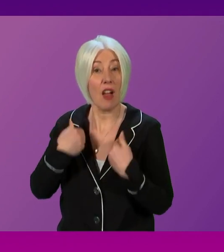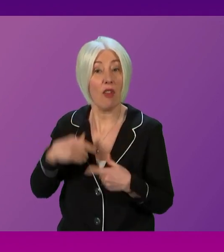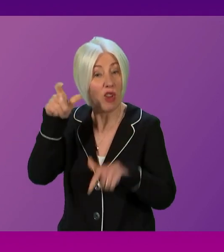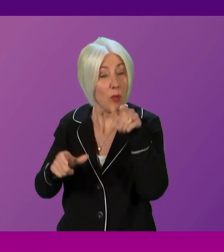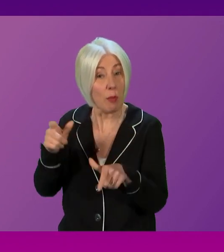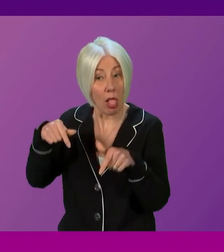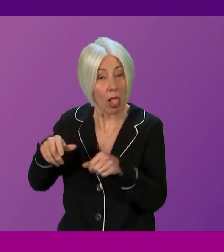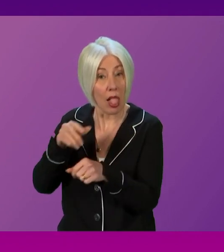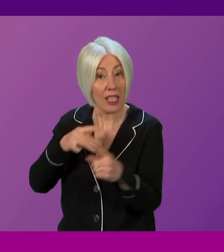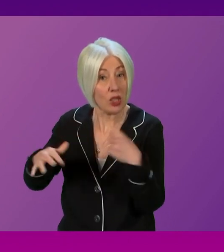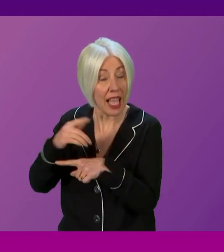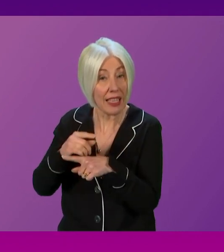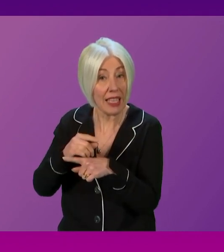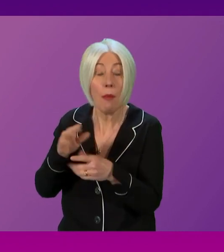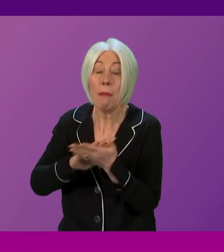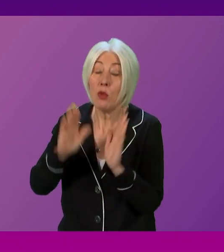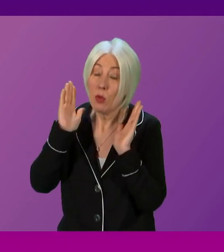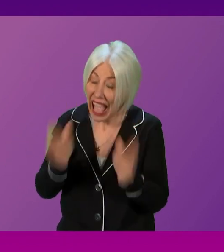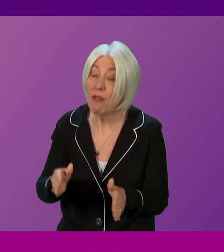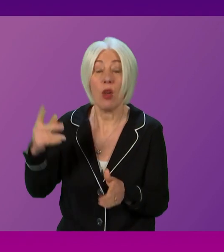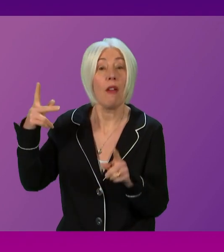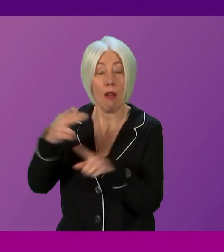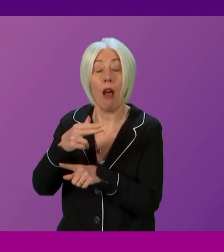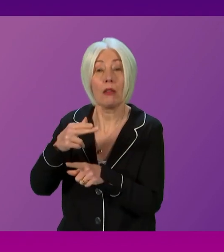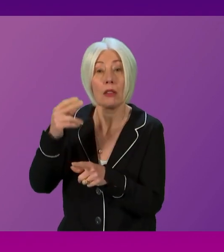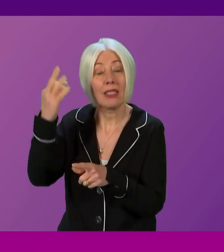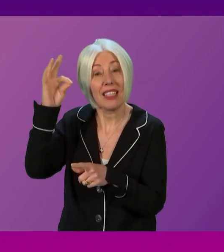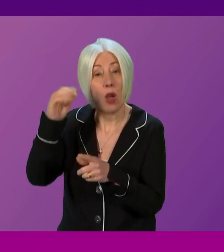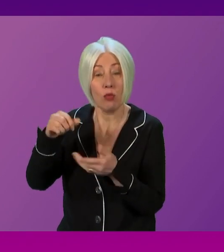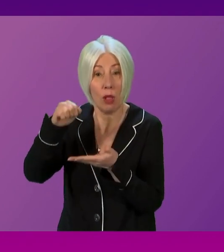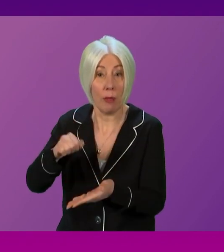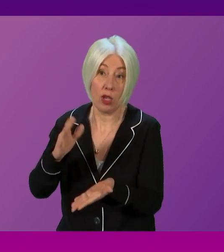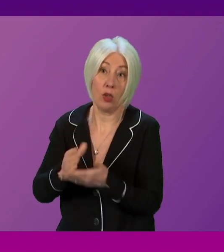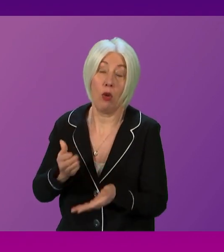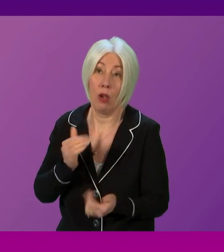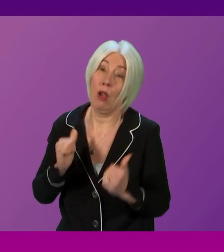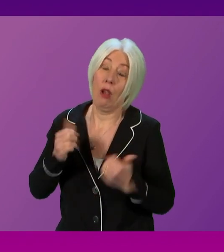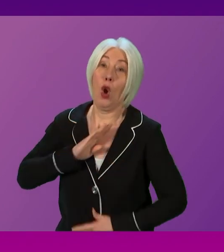budgets would have had to be cut. Thankfully, we did not follow Conservative advice in that regard.